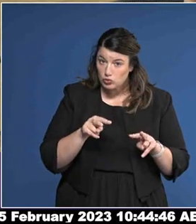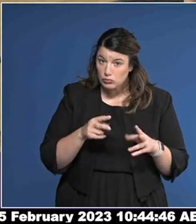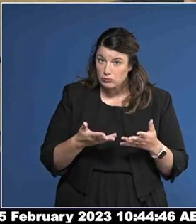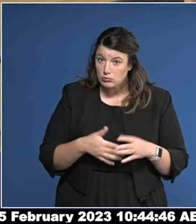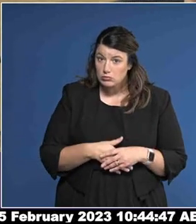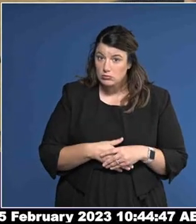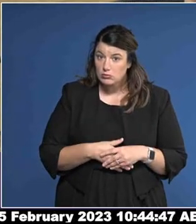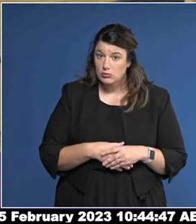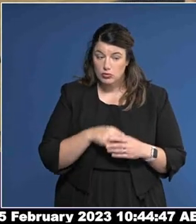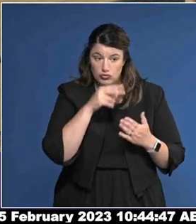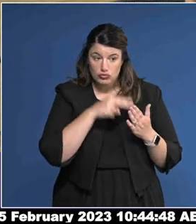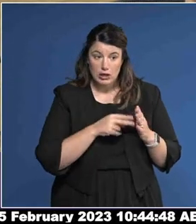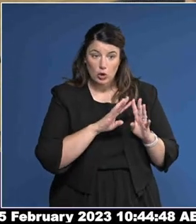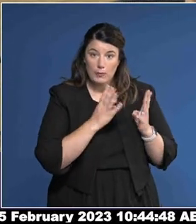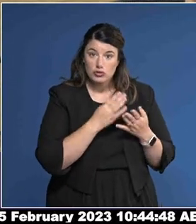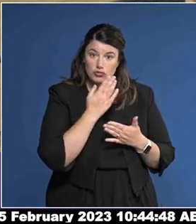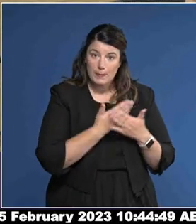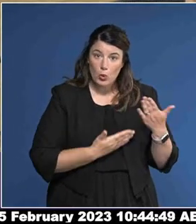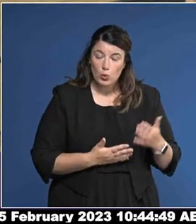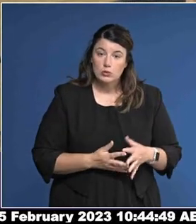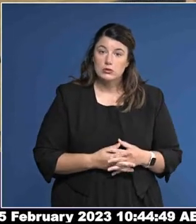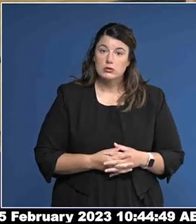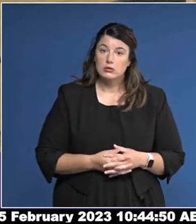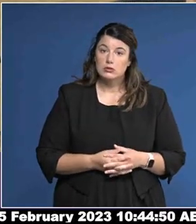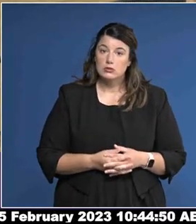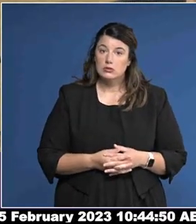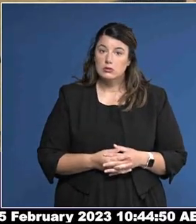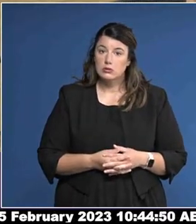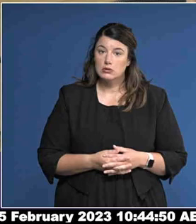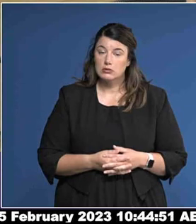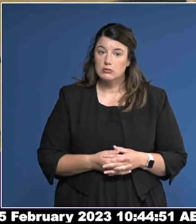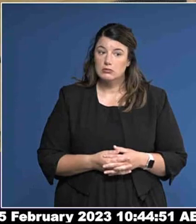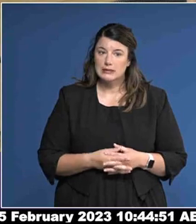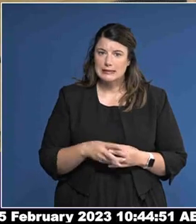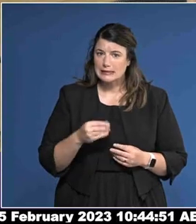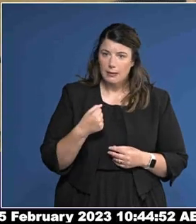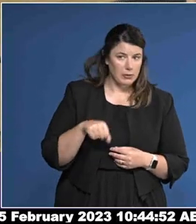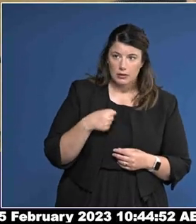Reports. Some are shaking your head, and some are looking like, "Maybe I have, but I'm